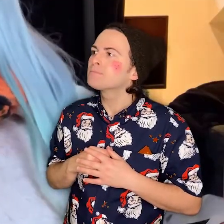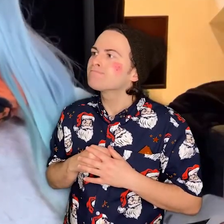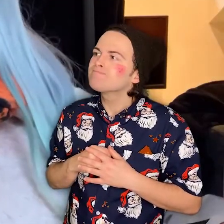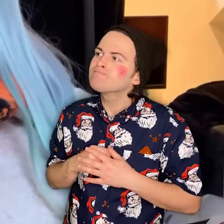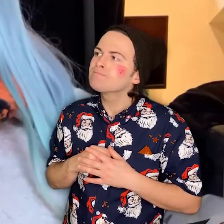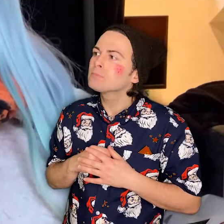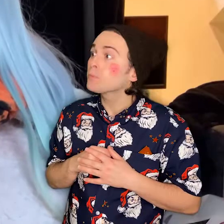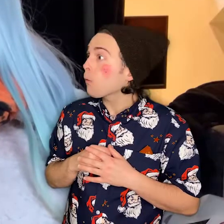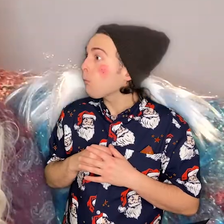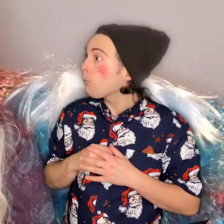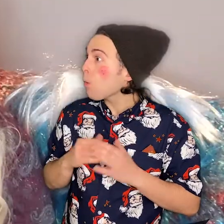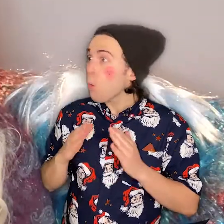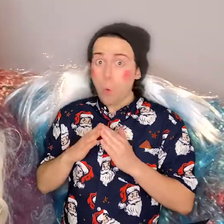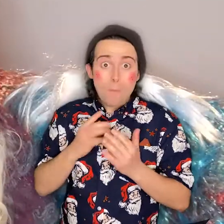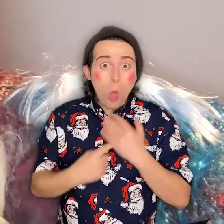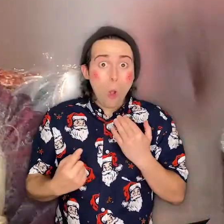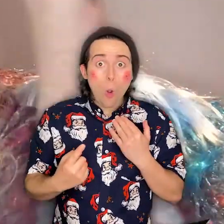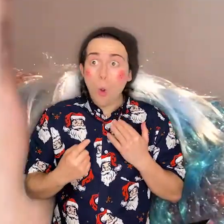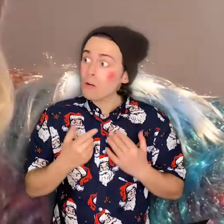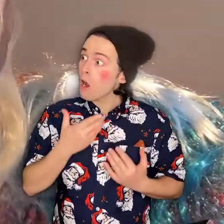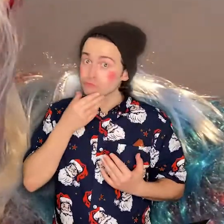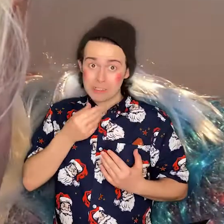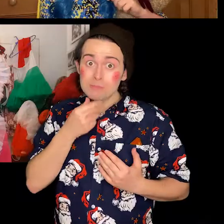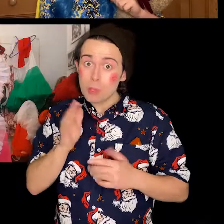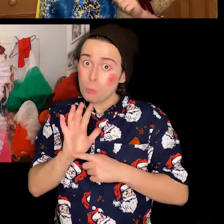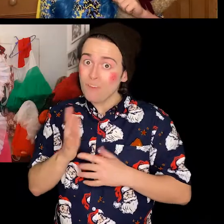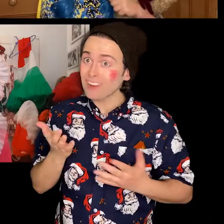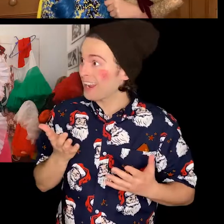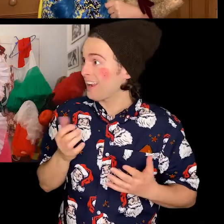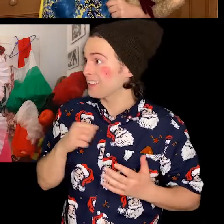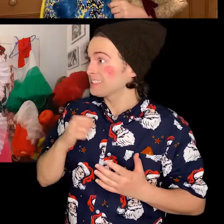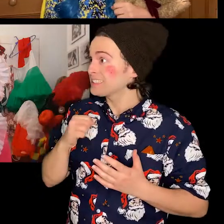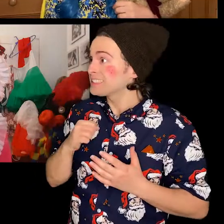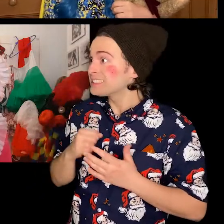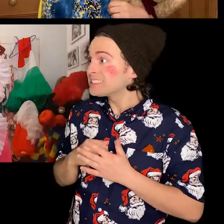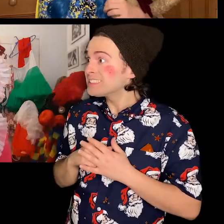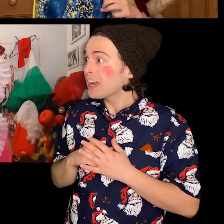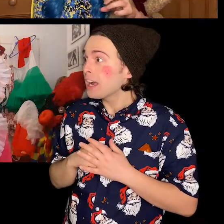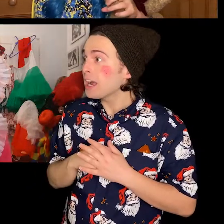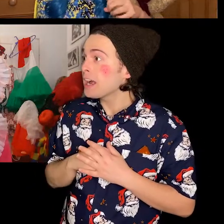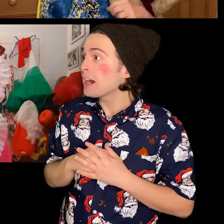Carina – I can dae that wan fur ye’s Senga – Awe I’ve seen that about a million